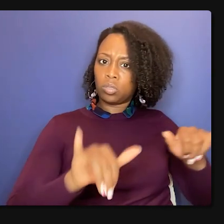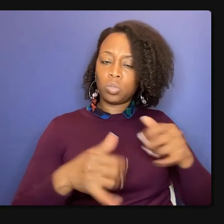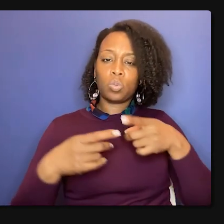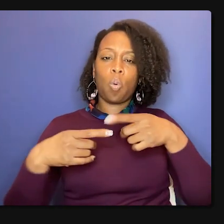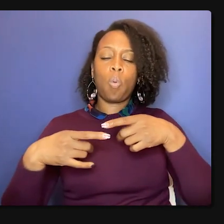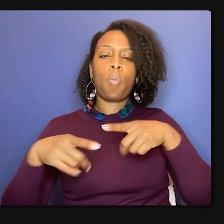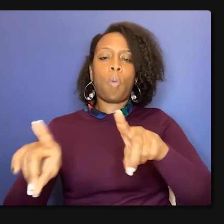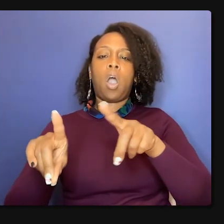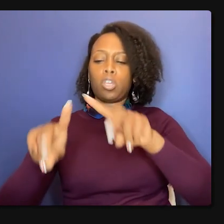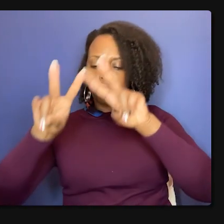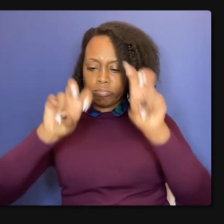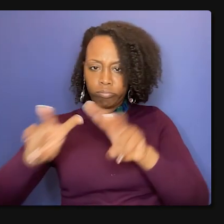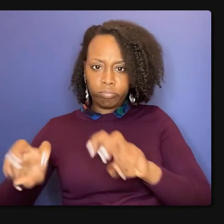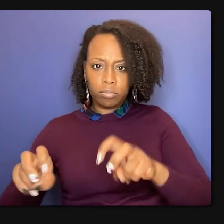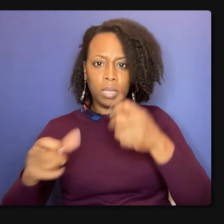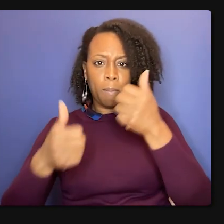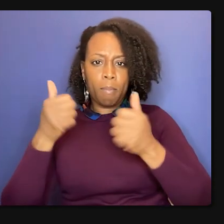while diagnosing performance issues.